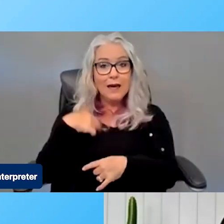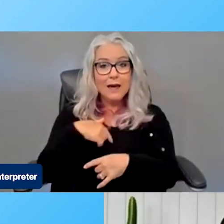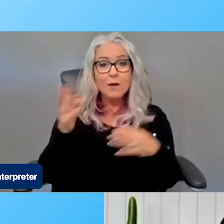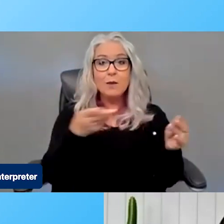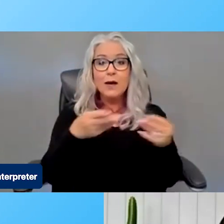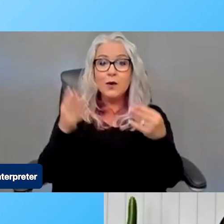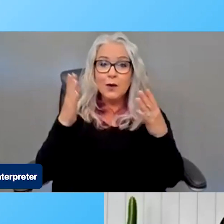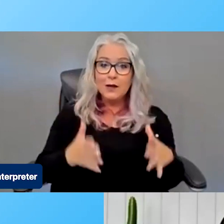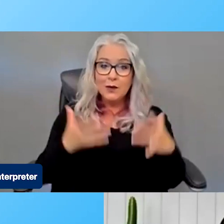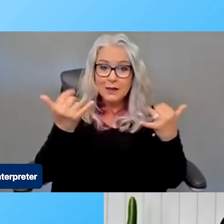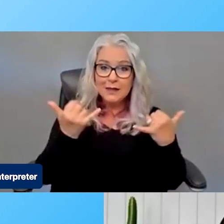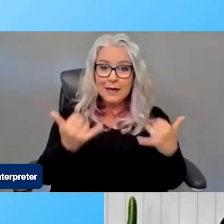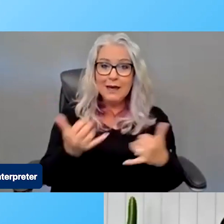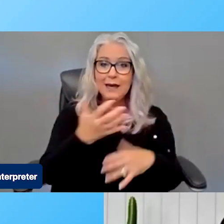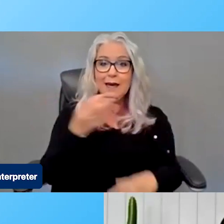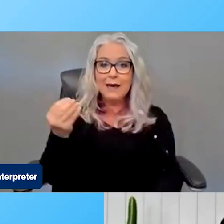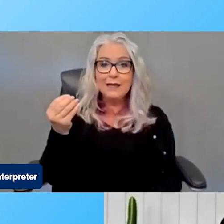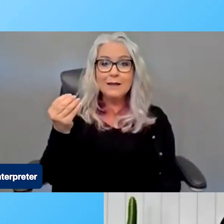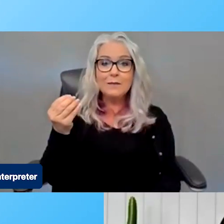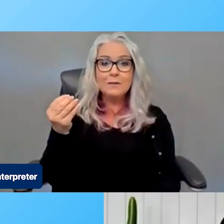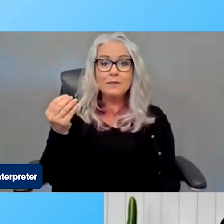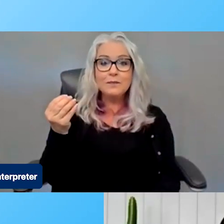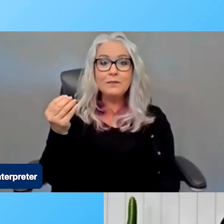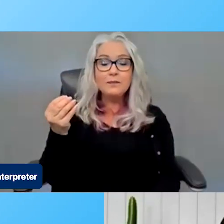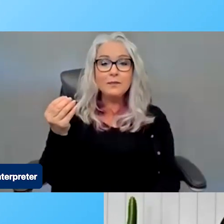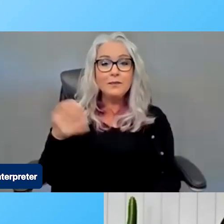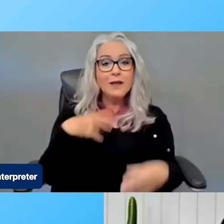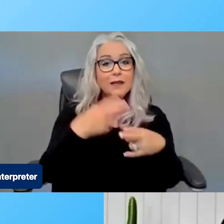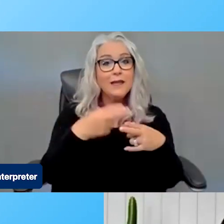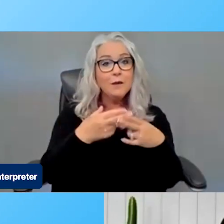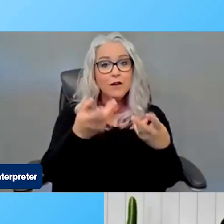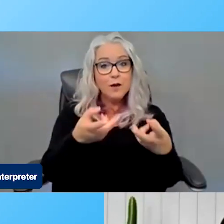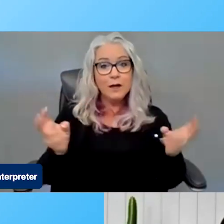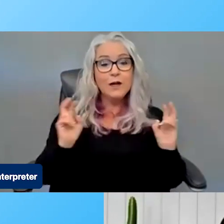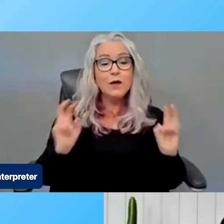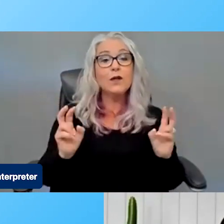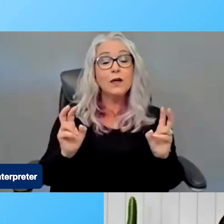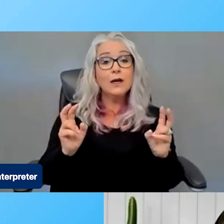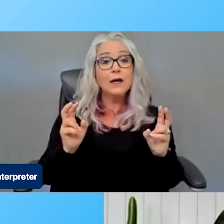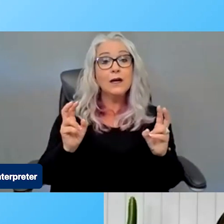And the panel is called effective legal advocacy to